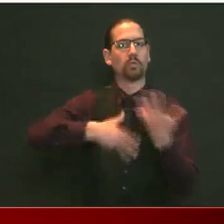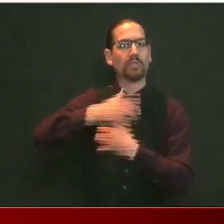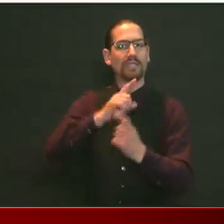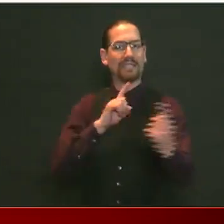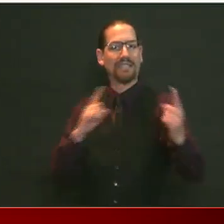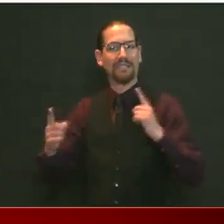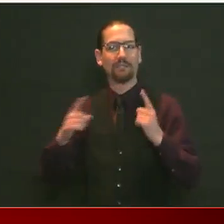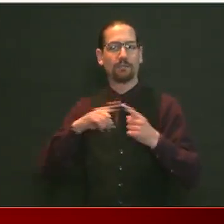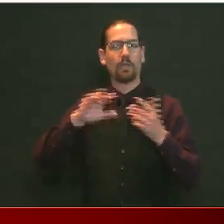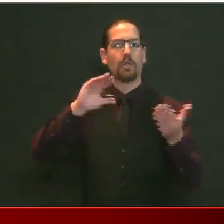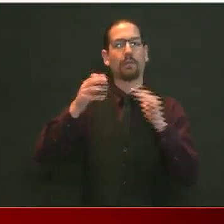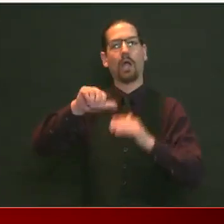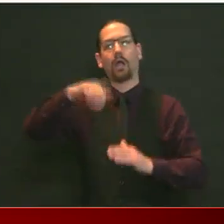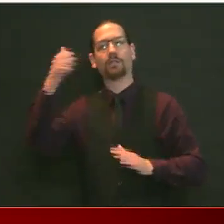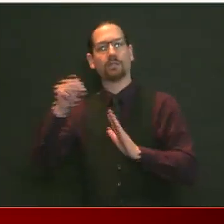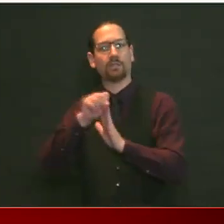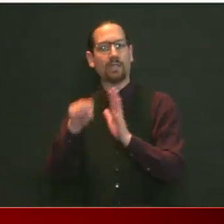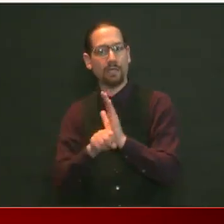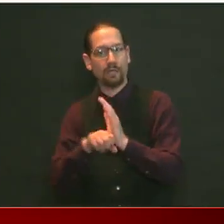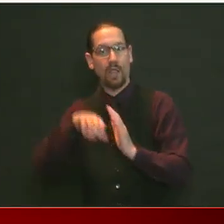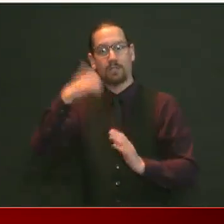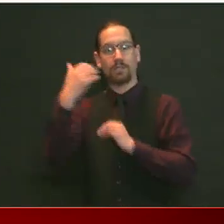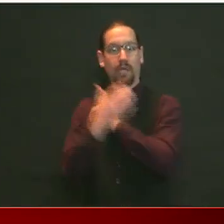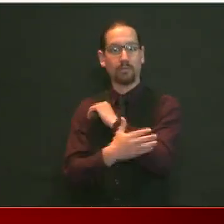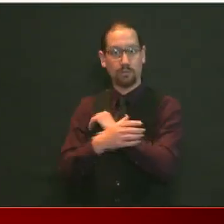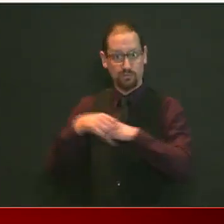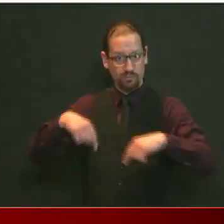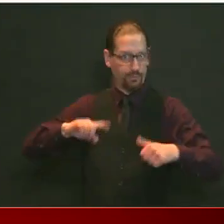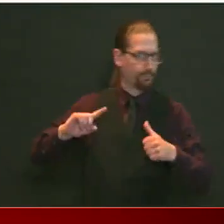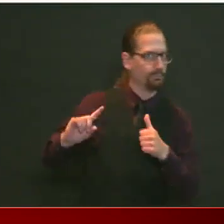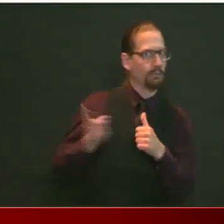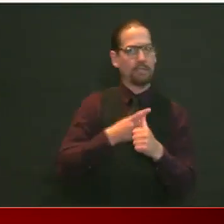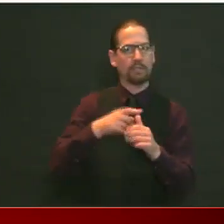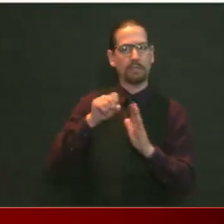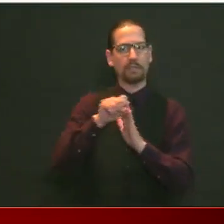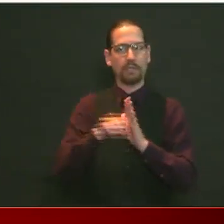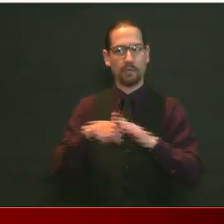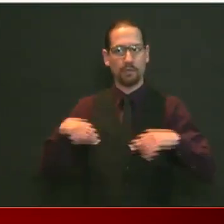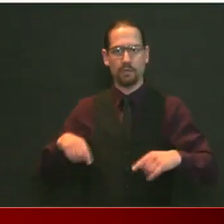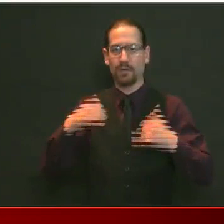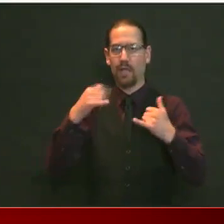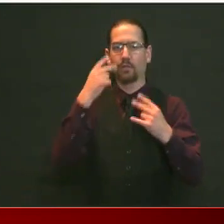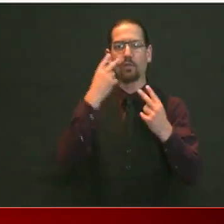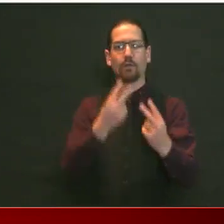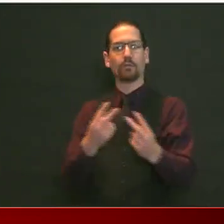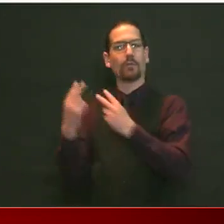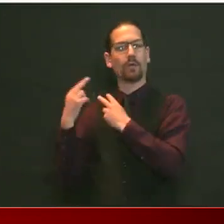RELATIVELY LOW NUMBERS. AND AT THIS POINT, LET ME BACK UP OVER THE LAST COUPLE OF